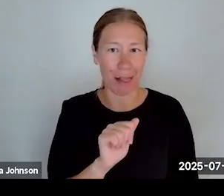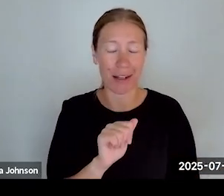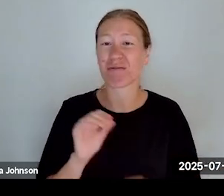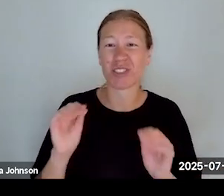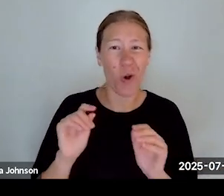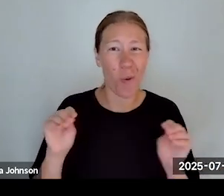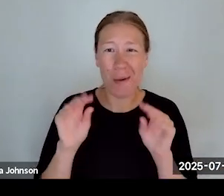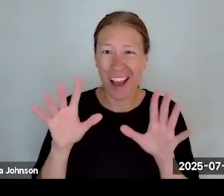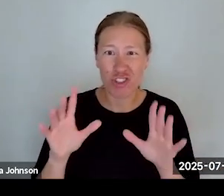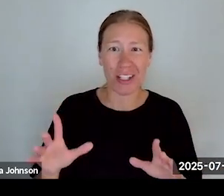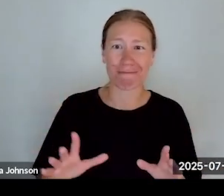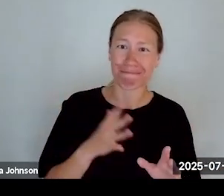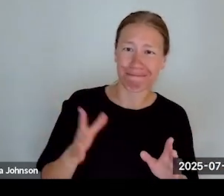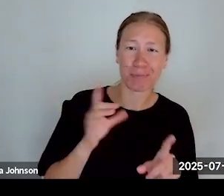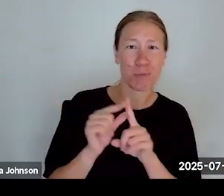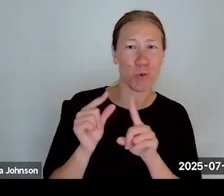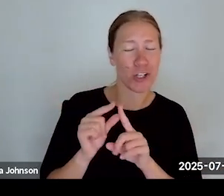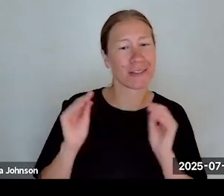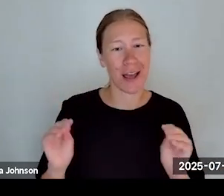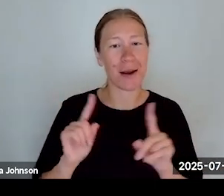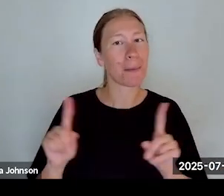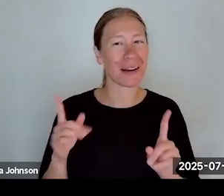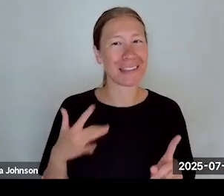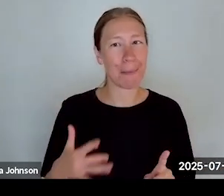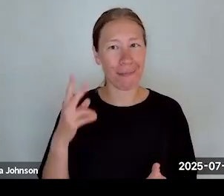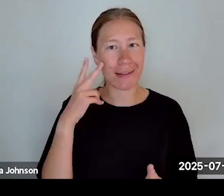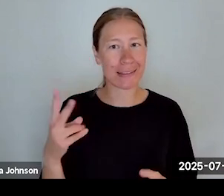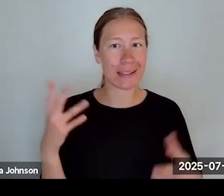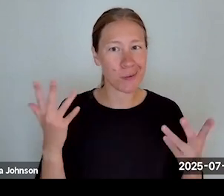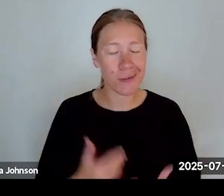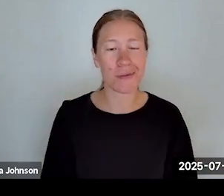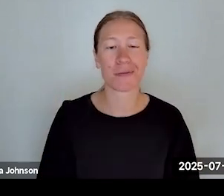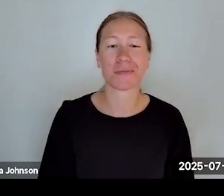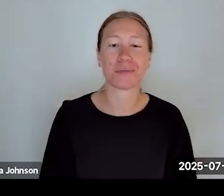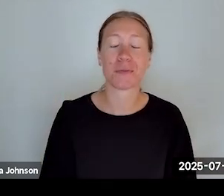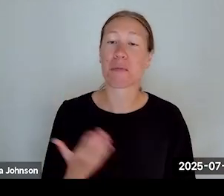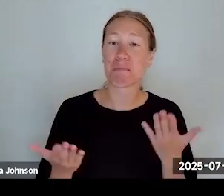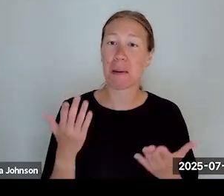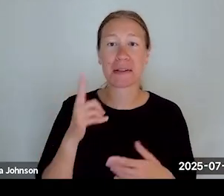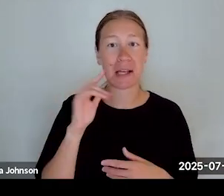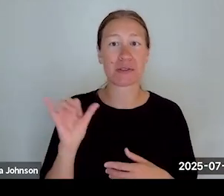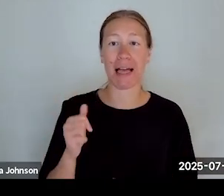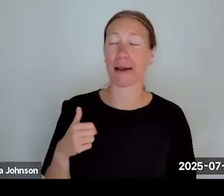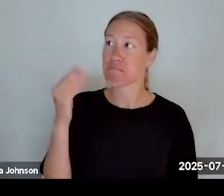of statements that employees use when requesting an accommodation. So it may sound like, "I need an accommodation